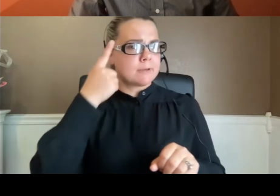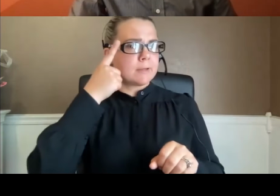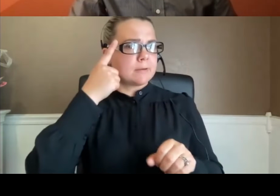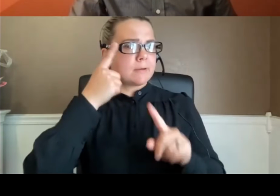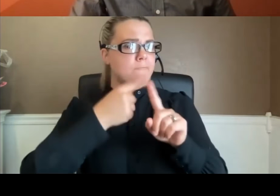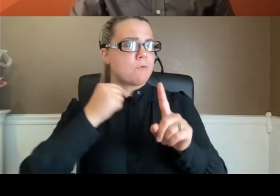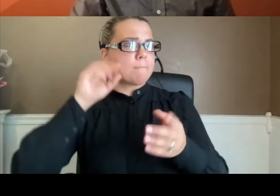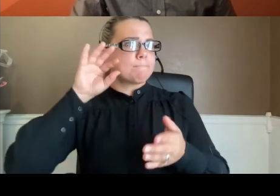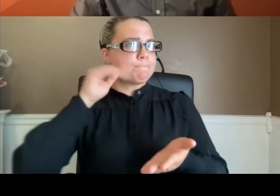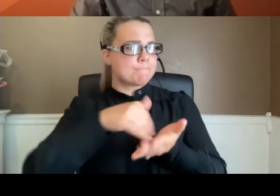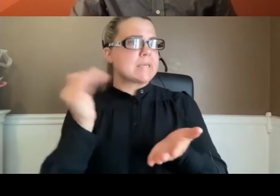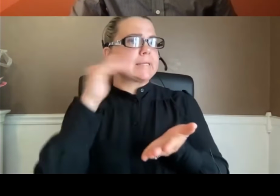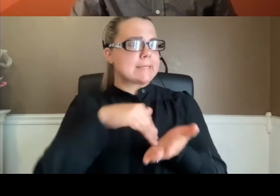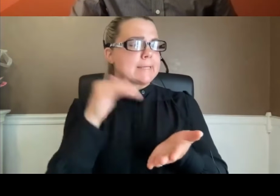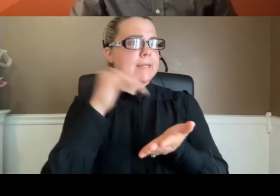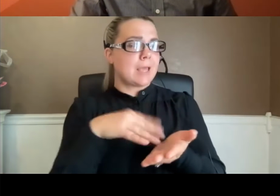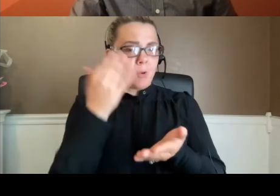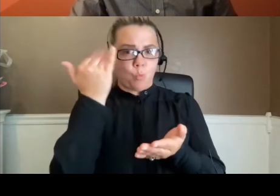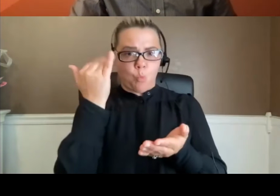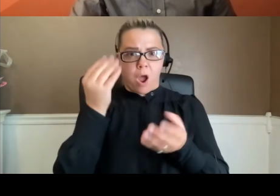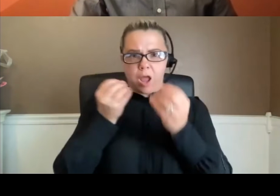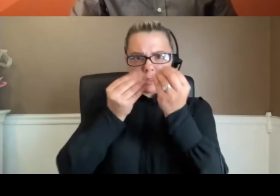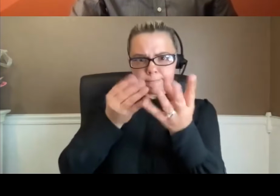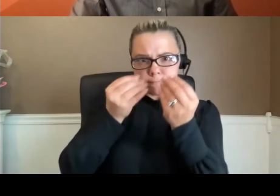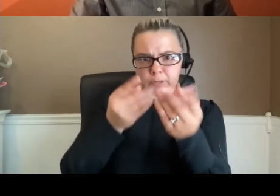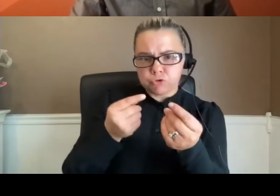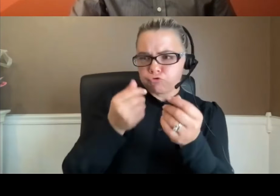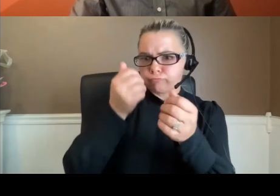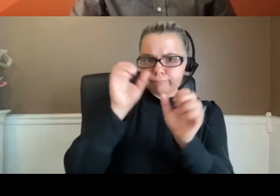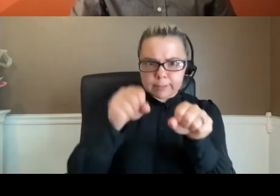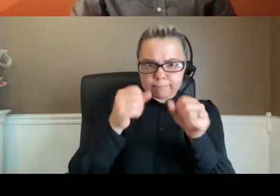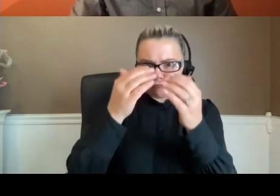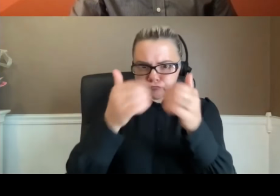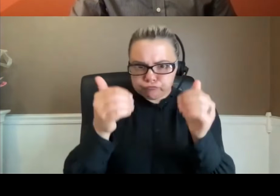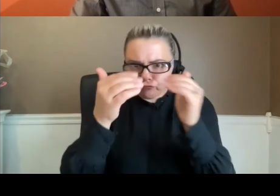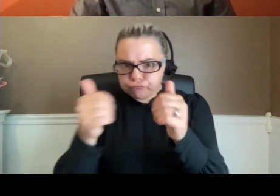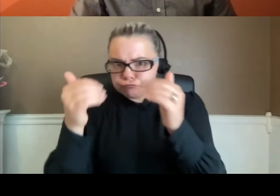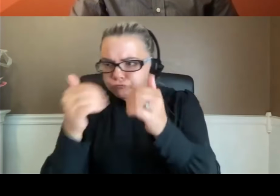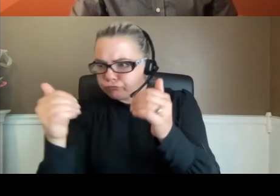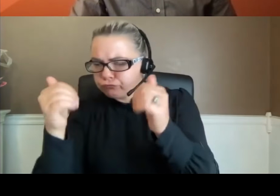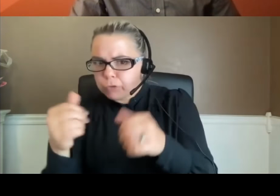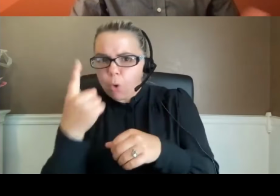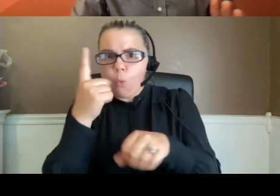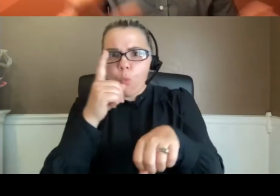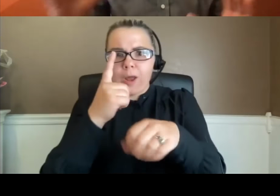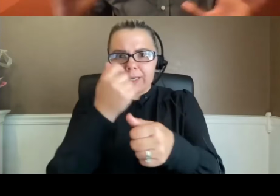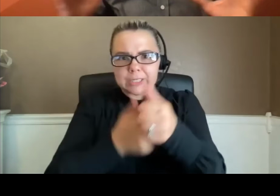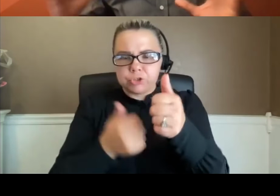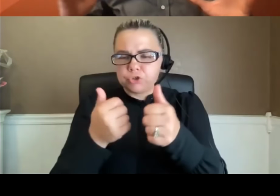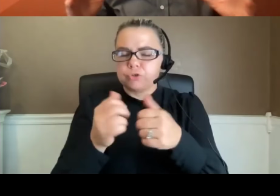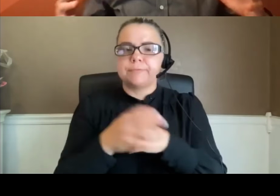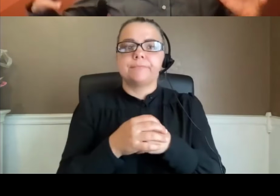each bit of information one at a time. Okay, and there's kind of two competing priorities